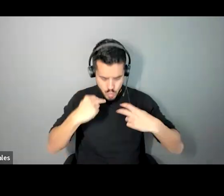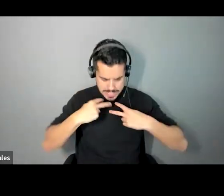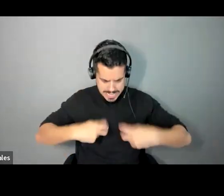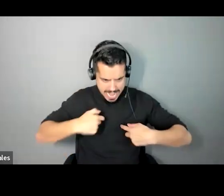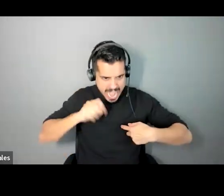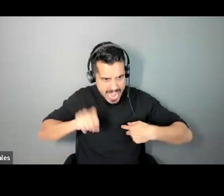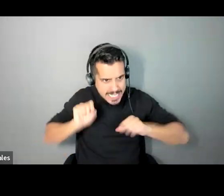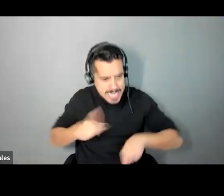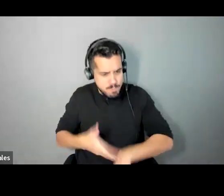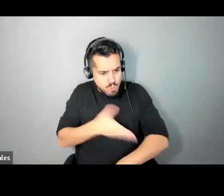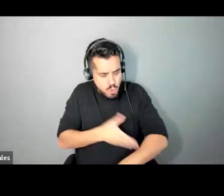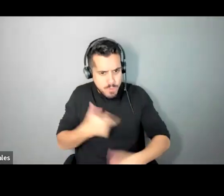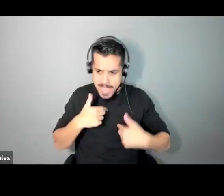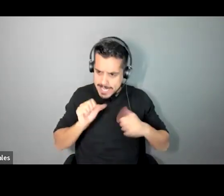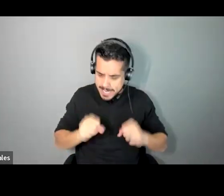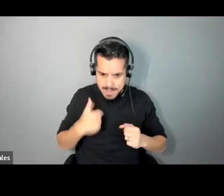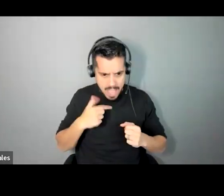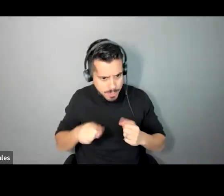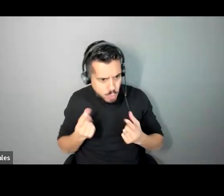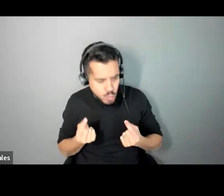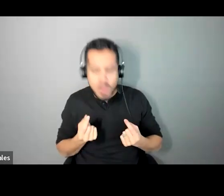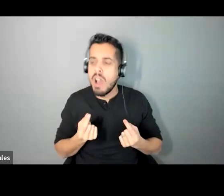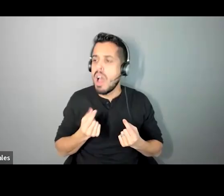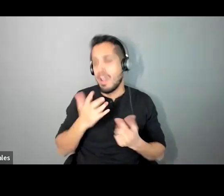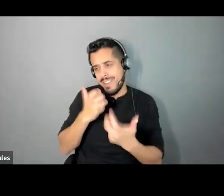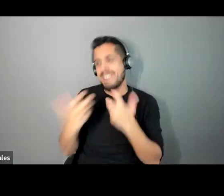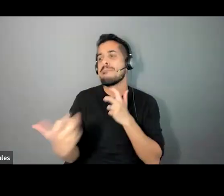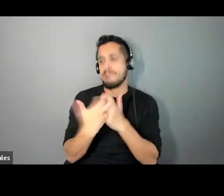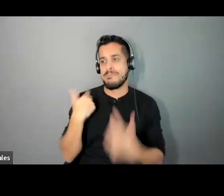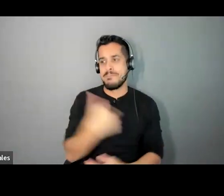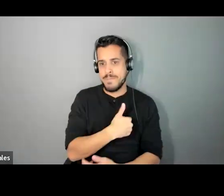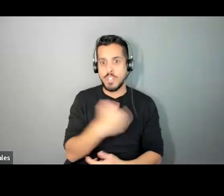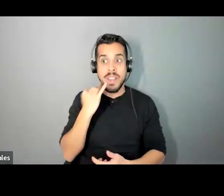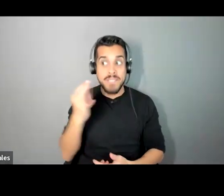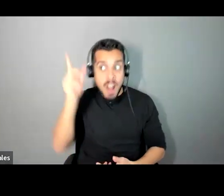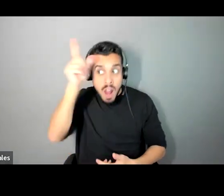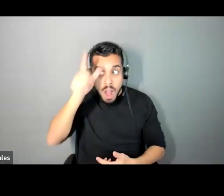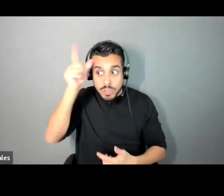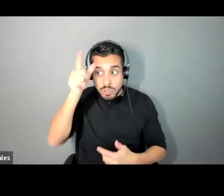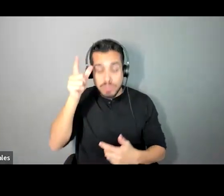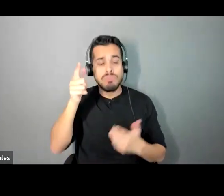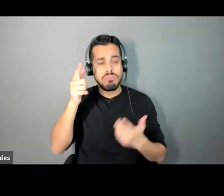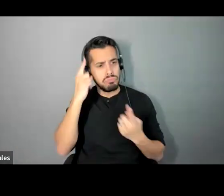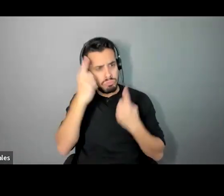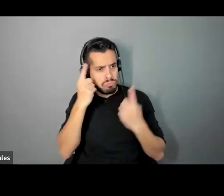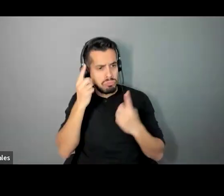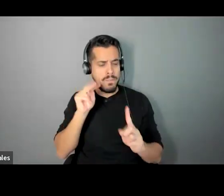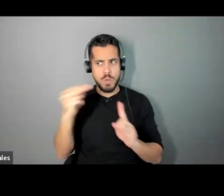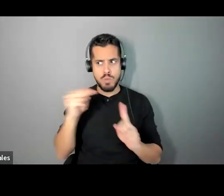uh... we're a really good fit for you. For-- so individuals who are logic oriented and really, uh... are hungry to, um...